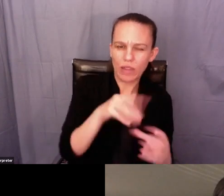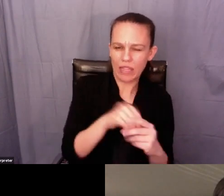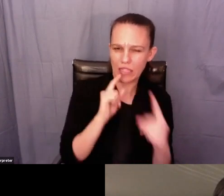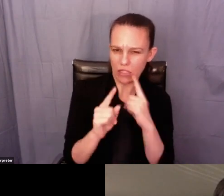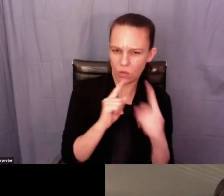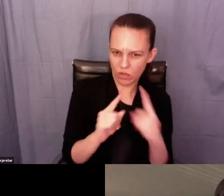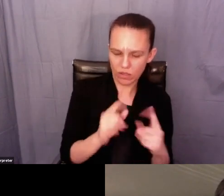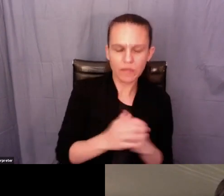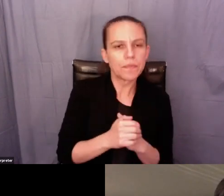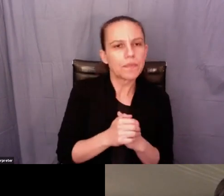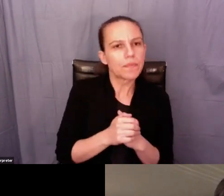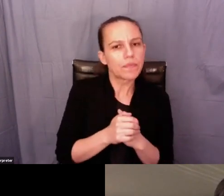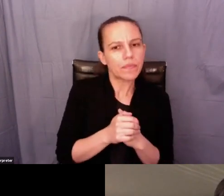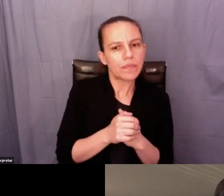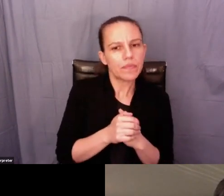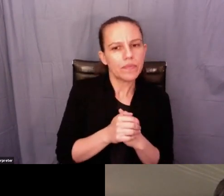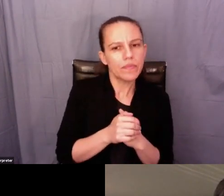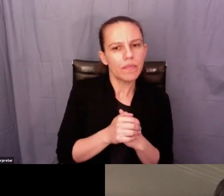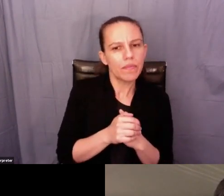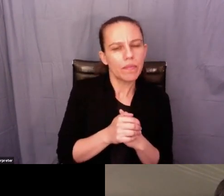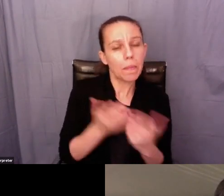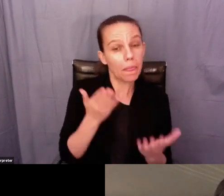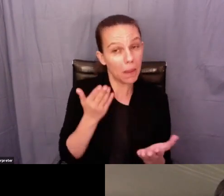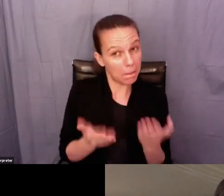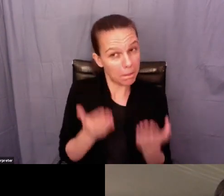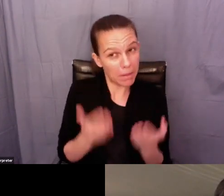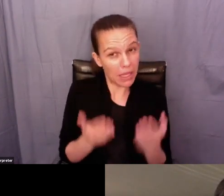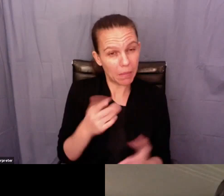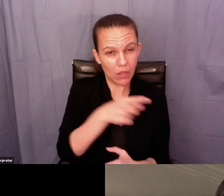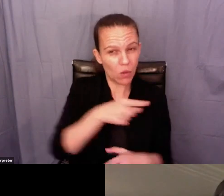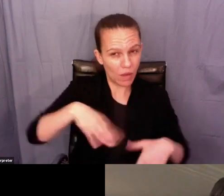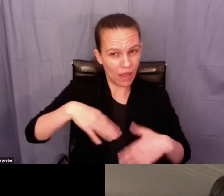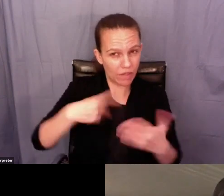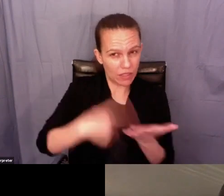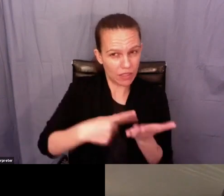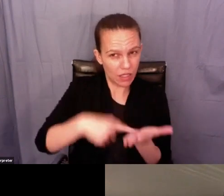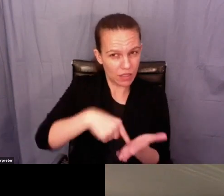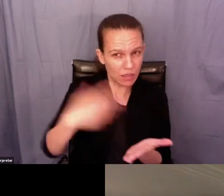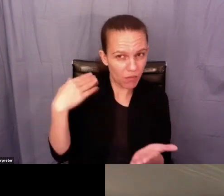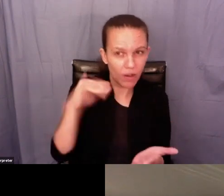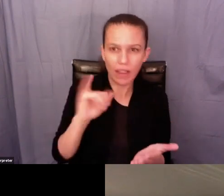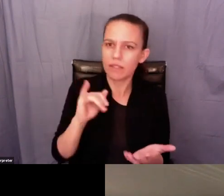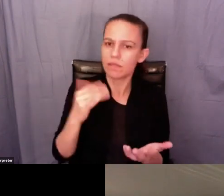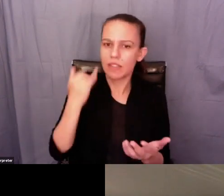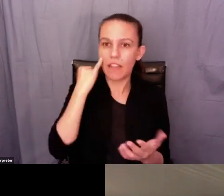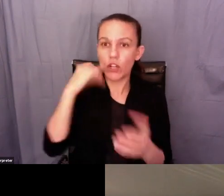maybe you haven't talked about this before you are in your house then you can integrate the concept